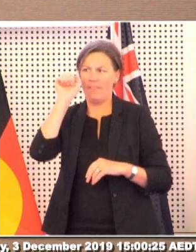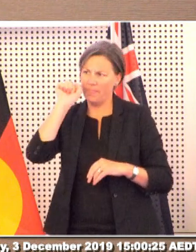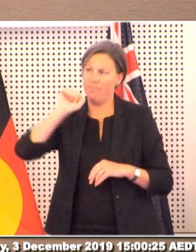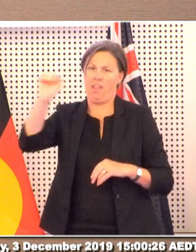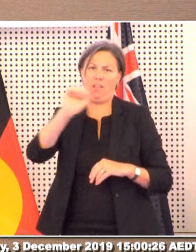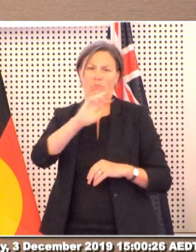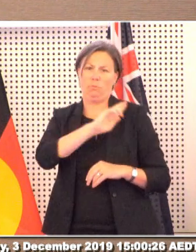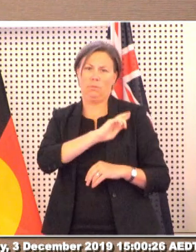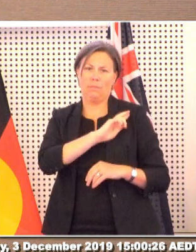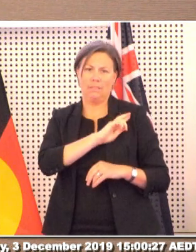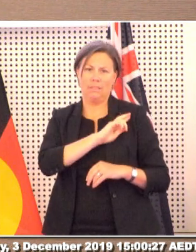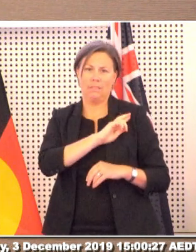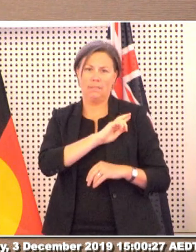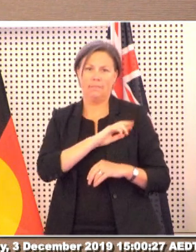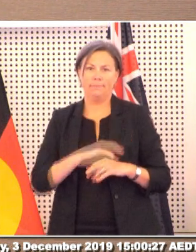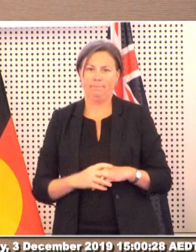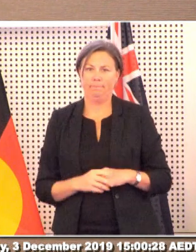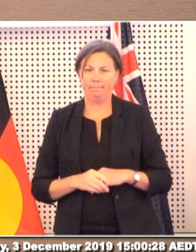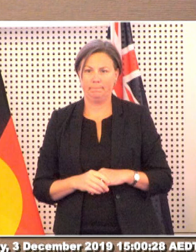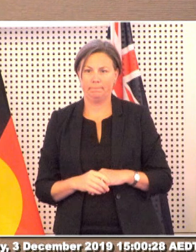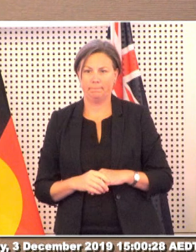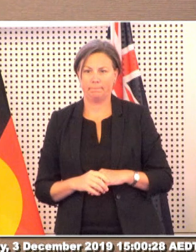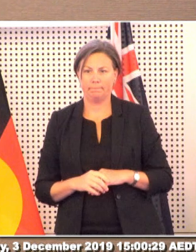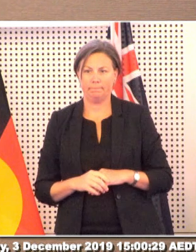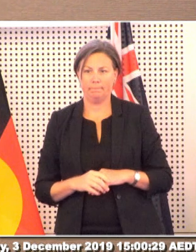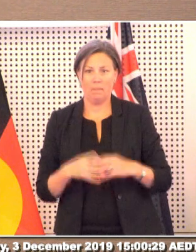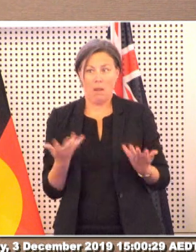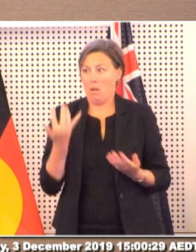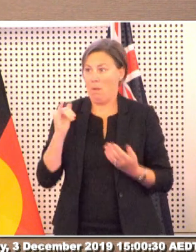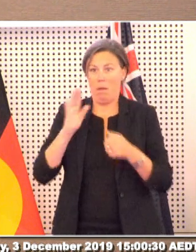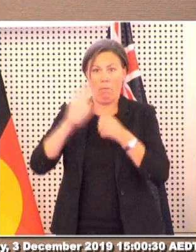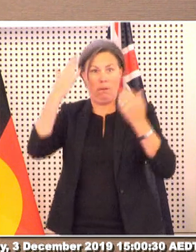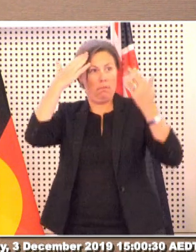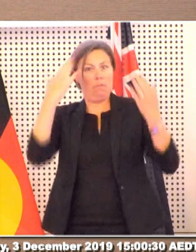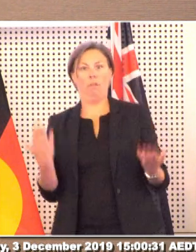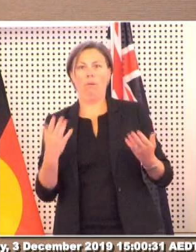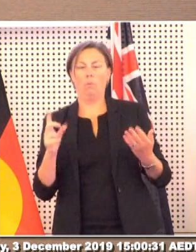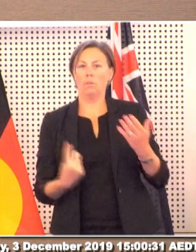occurs in their facilities, and are they even aware of what goes on?